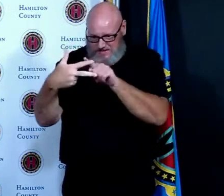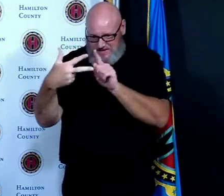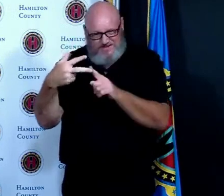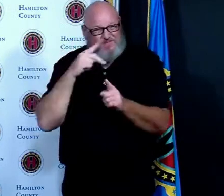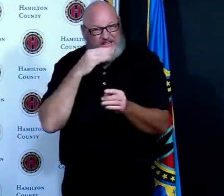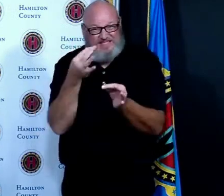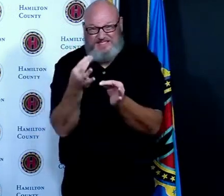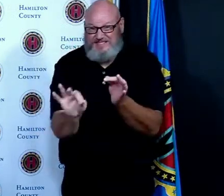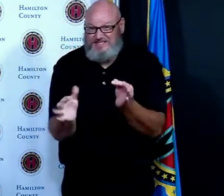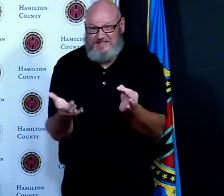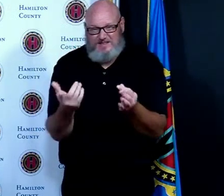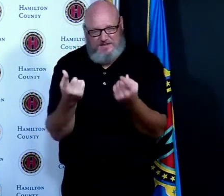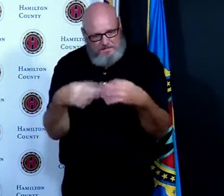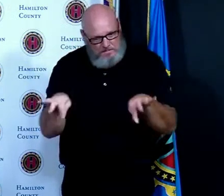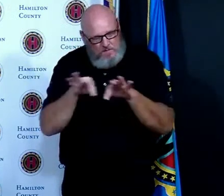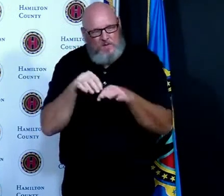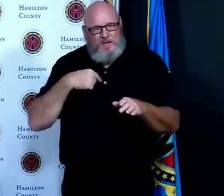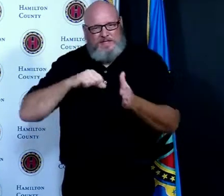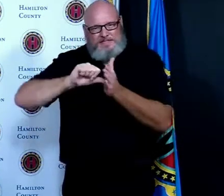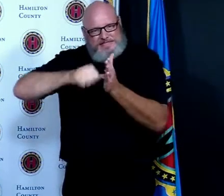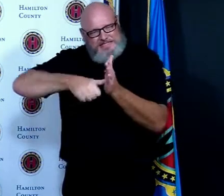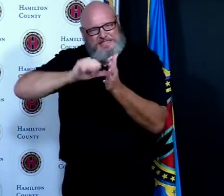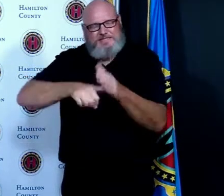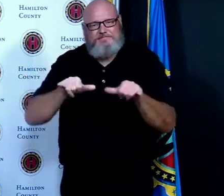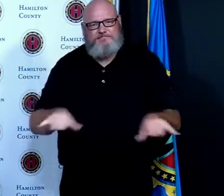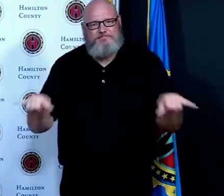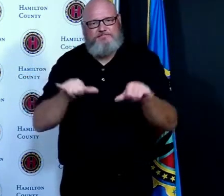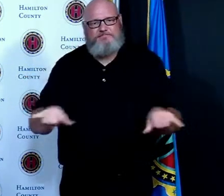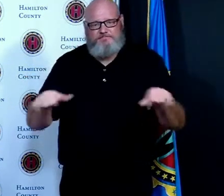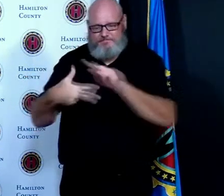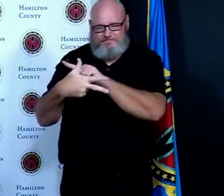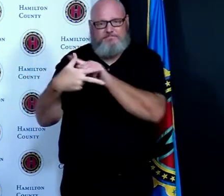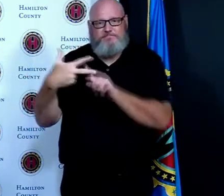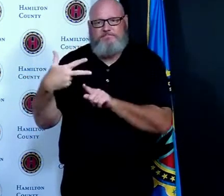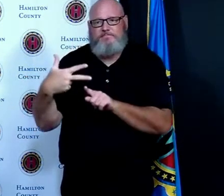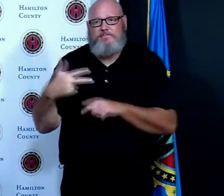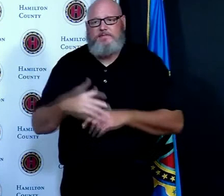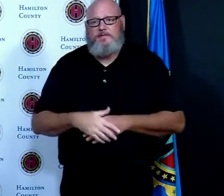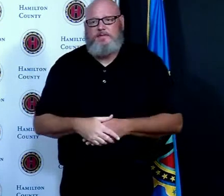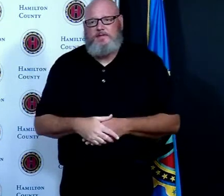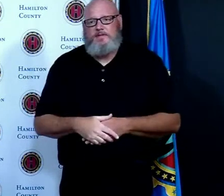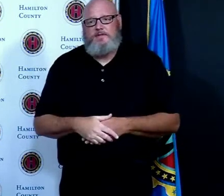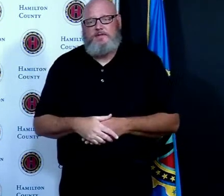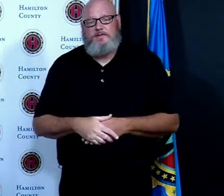for the most vulnerable people in this community however there are people that are not responding